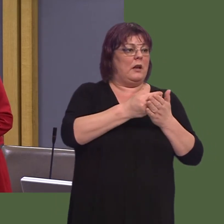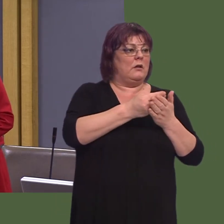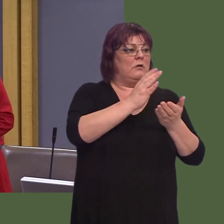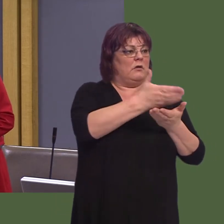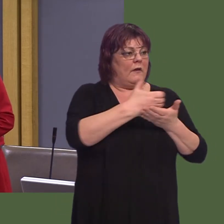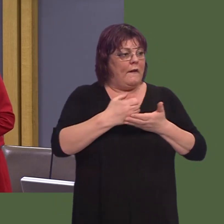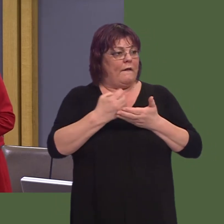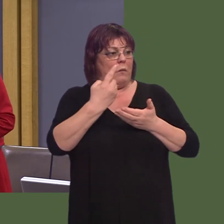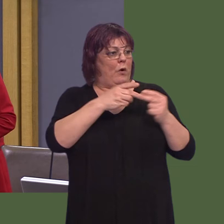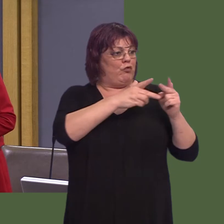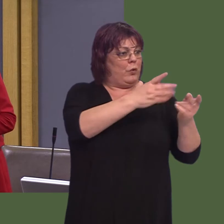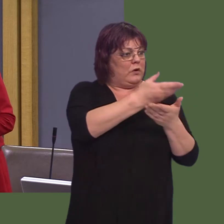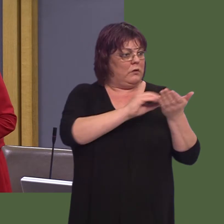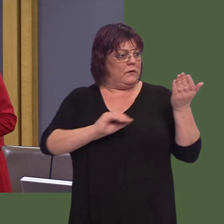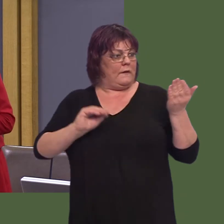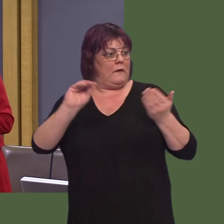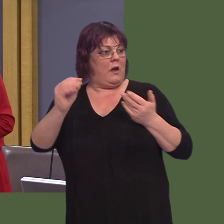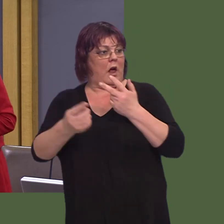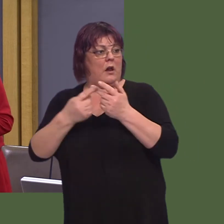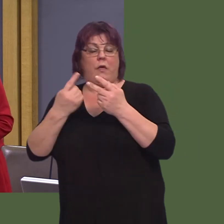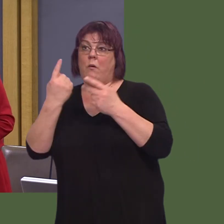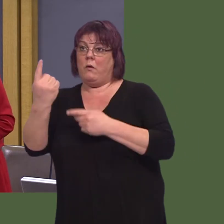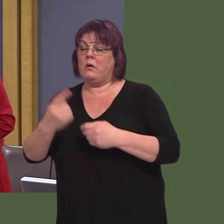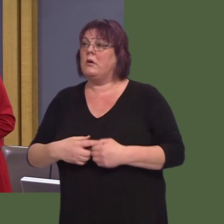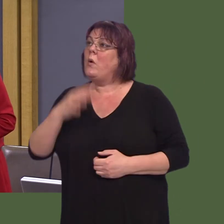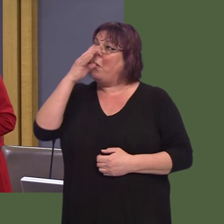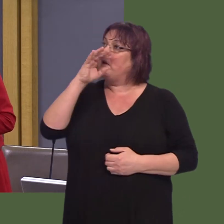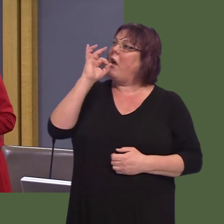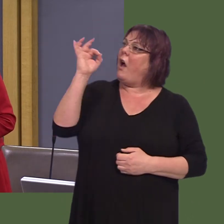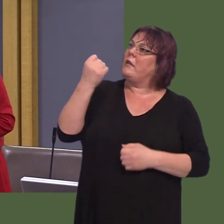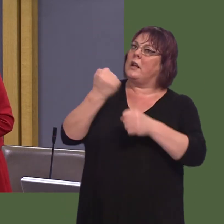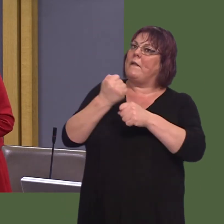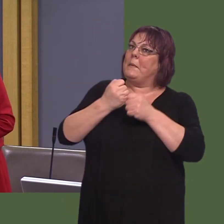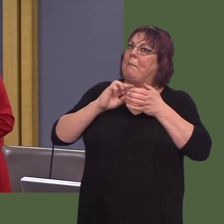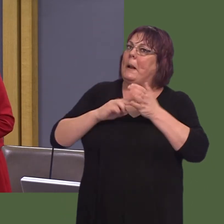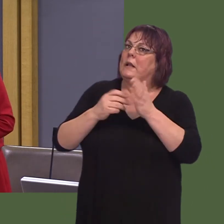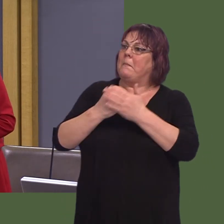another, and I just wondered what the Governmentís plans are for ensuring the sustainability